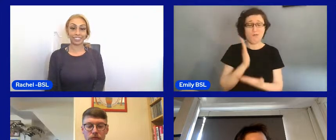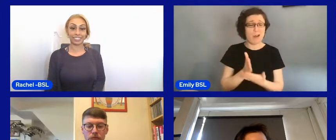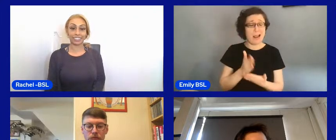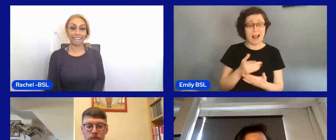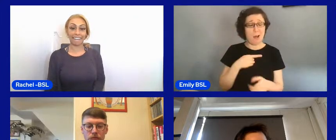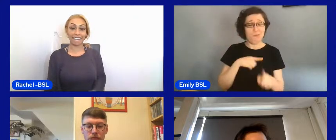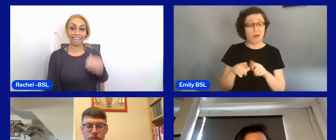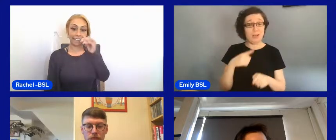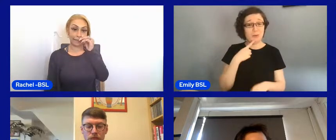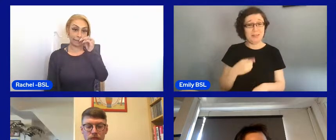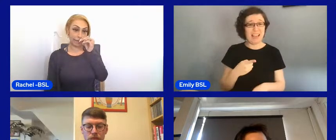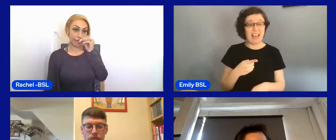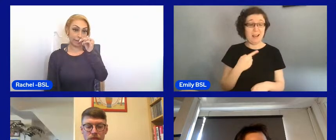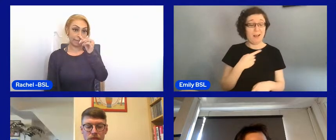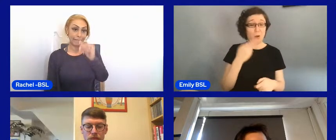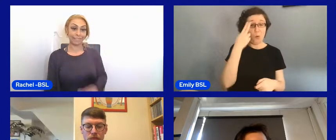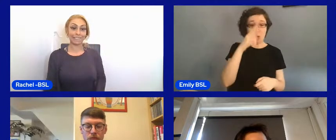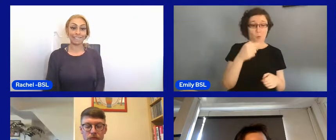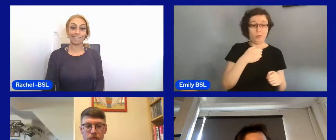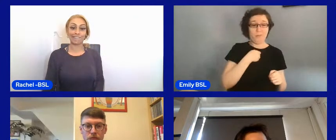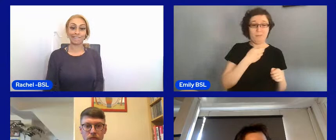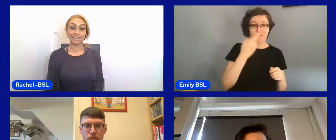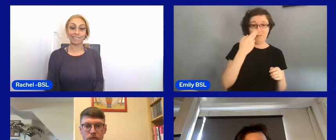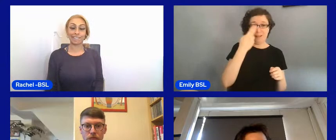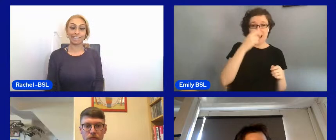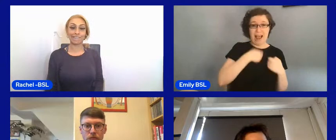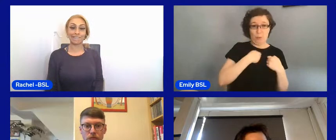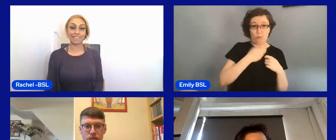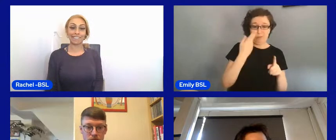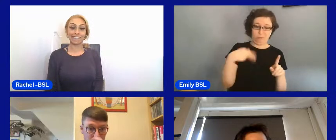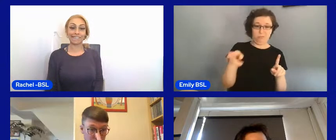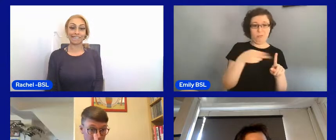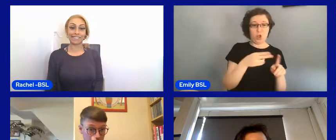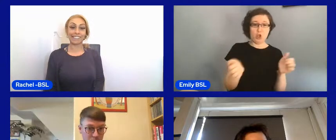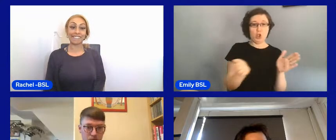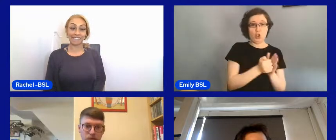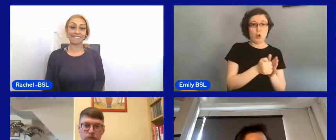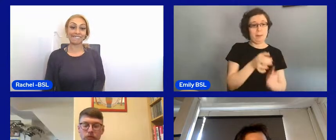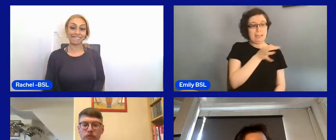And really, what I was trying to say with Stupid Cities is that actually technology is